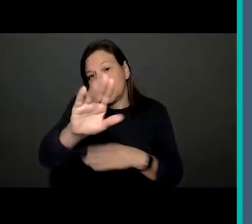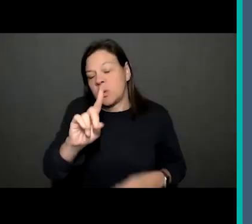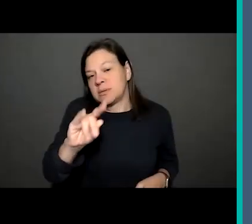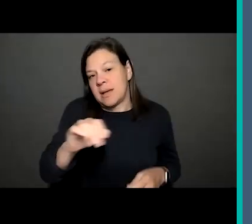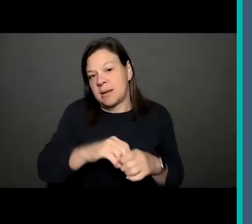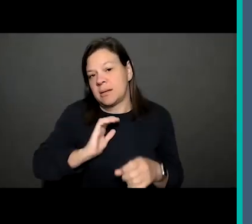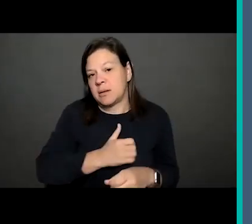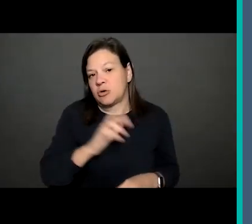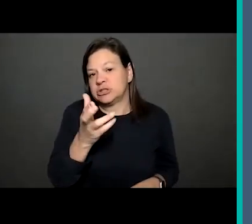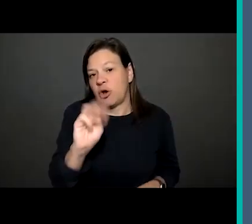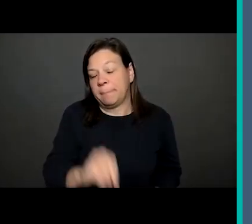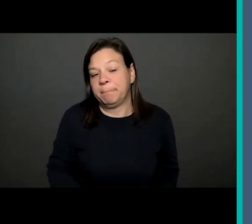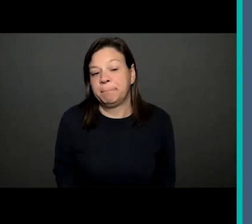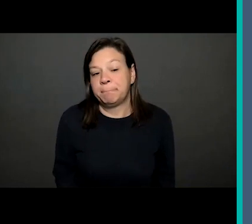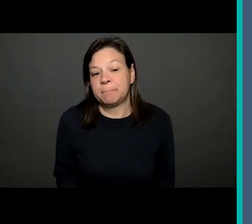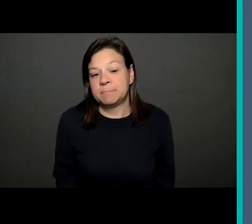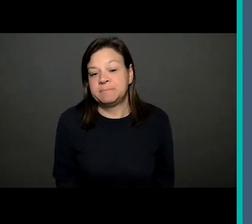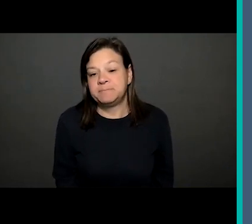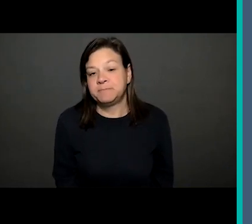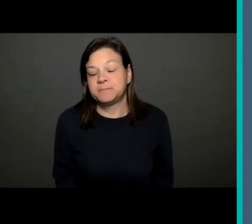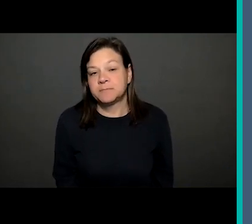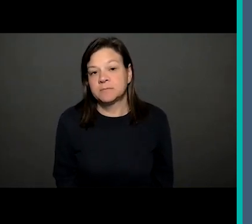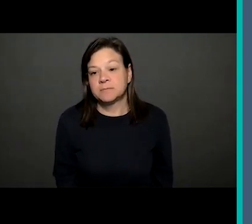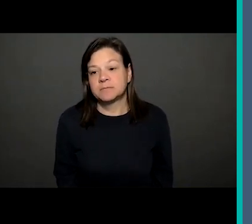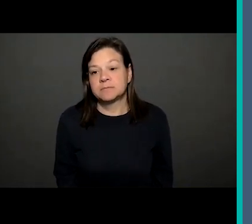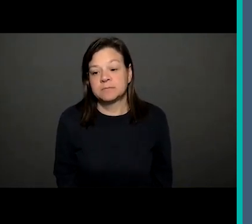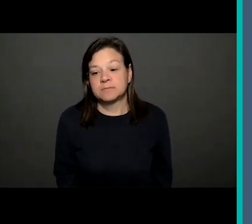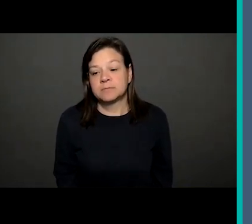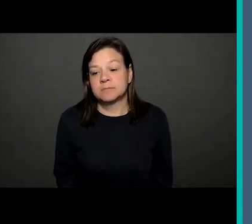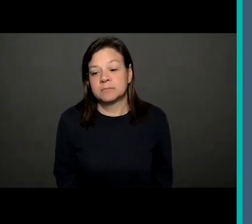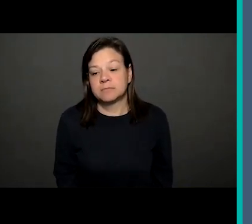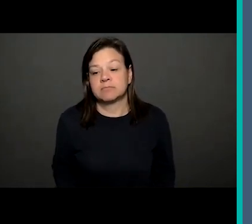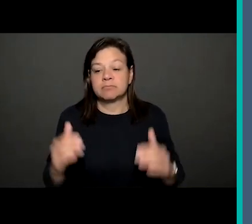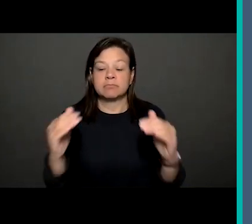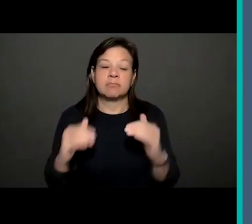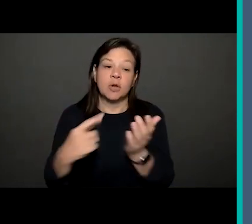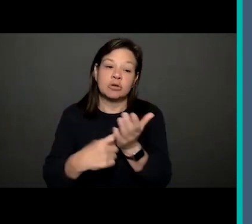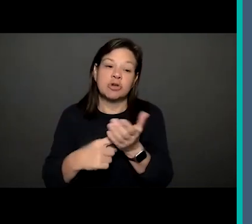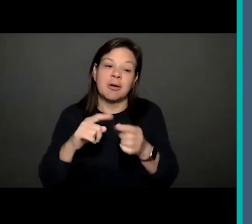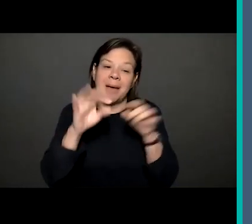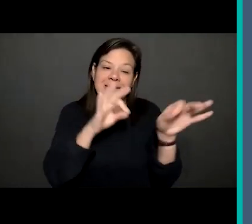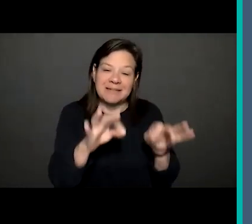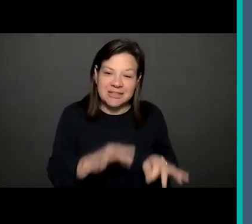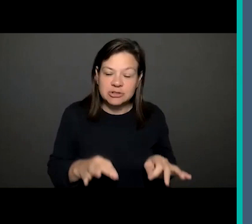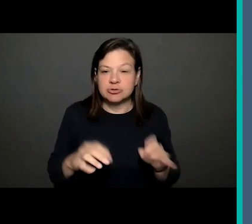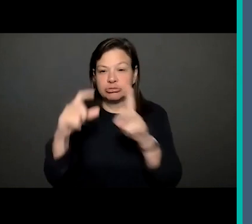WE'RE GONNA TALK ABOUT SOME DEFINITIONS HERE AND TERMINOLOGY. THERE ARE TWO PARTS TO CUSTOM OBJECTS.